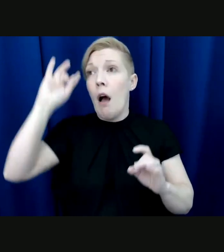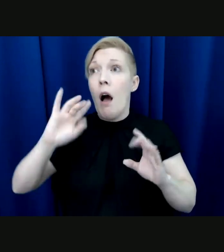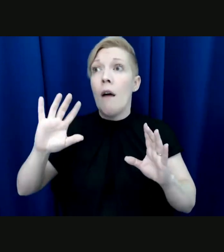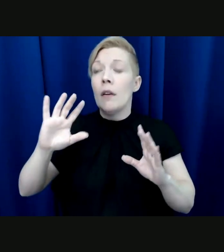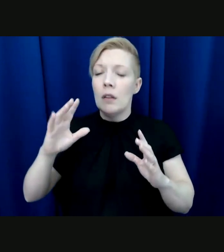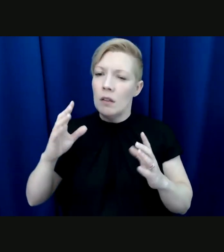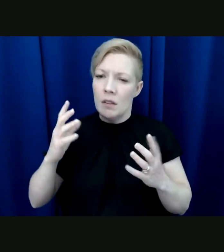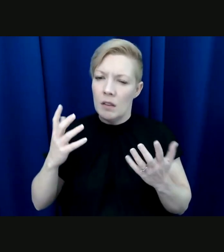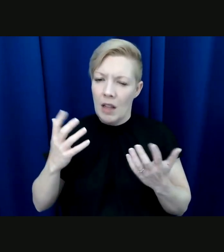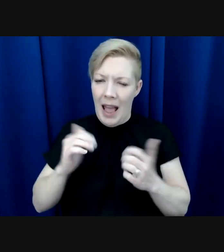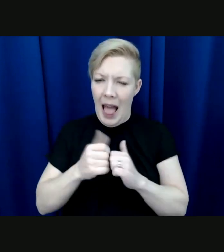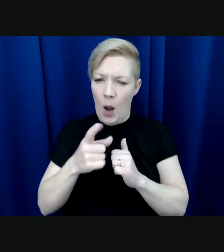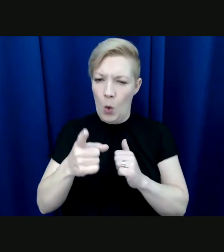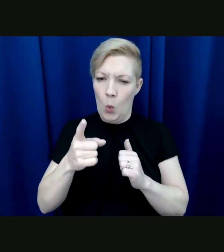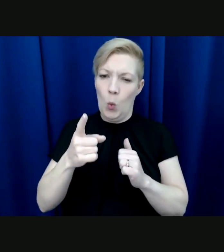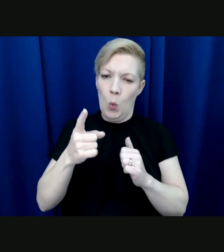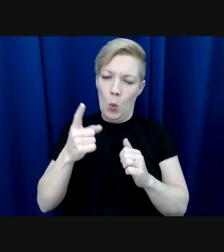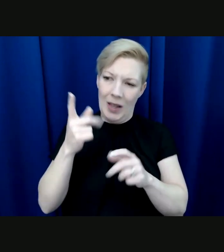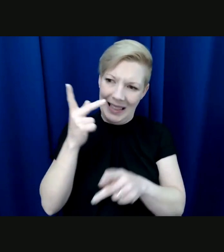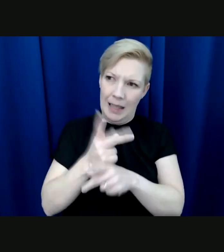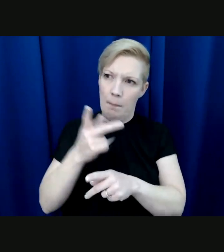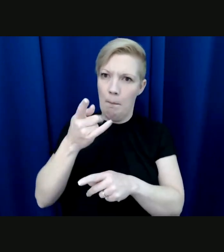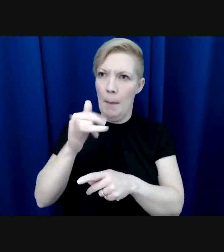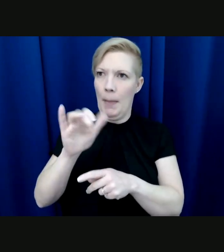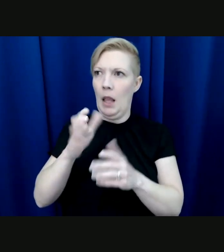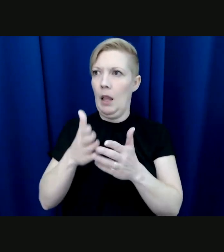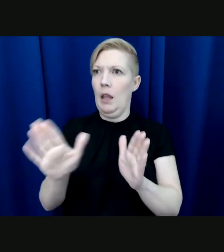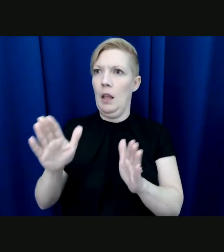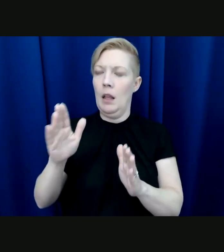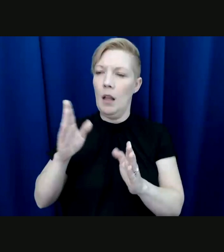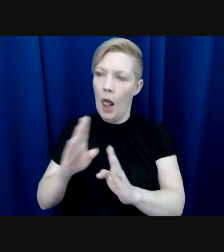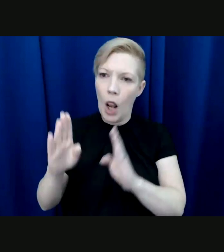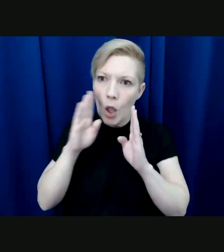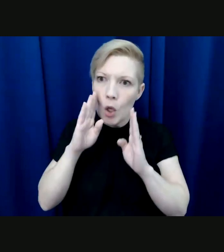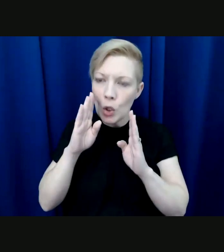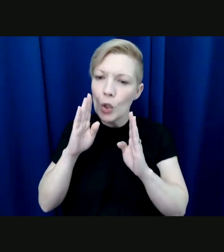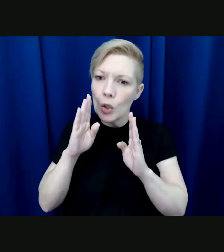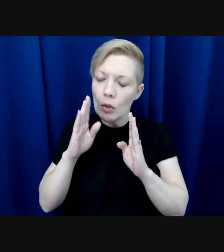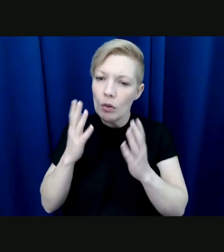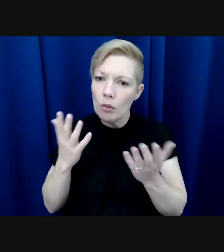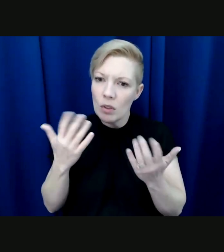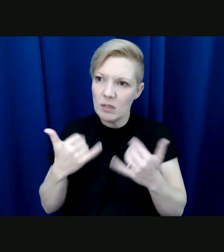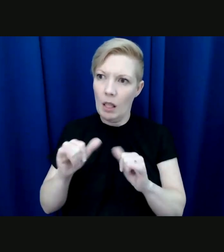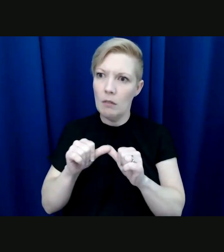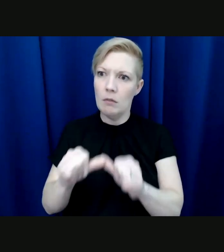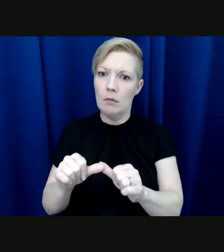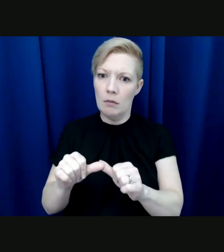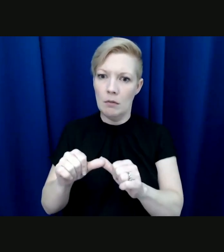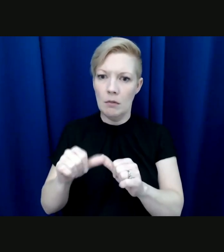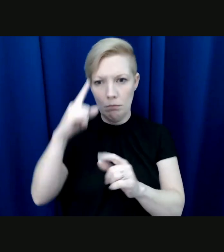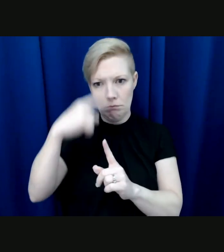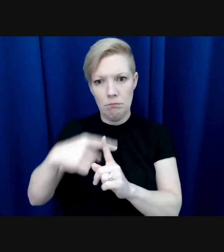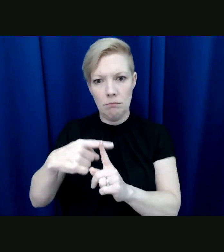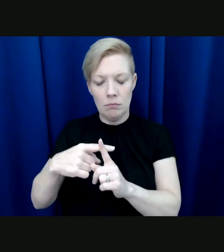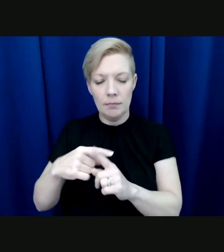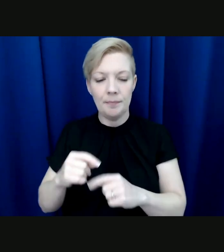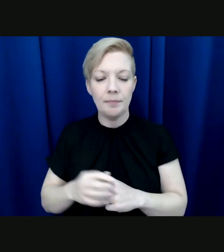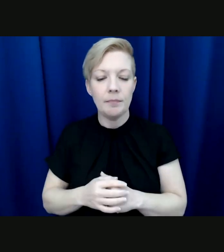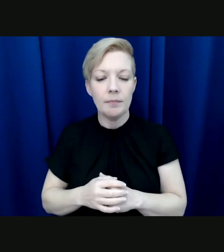Mr. Roker: Well, I think because this is an issue that I think affects everybody, it cuts across the board.